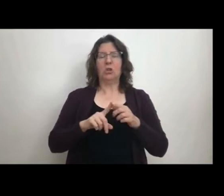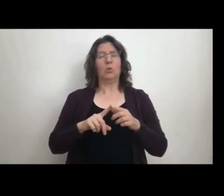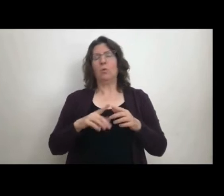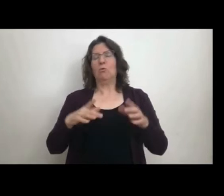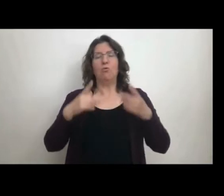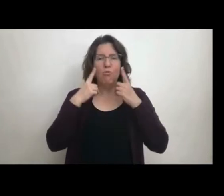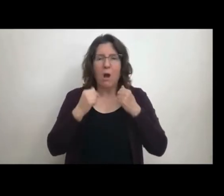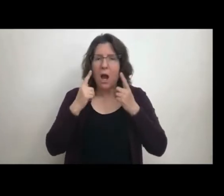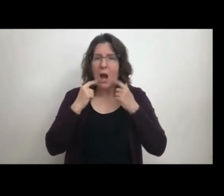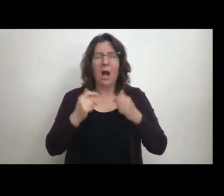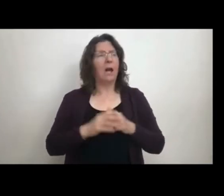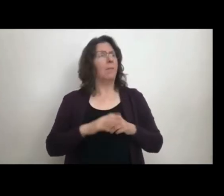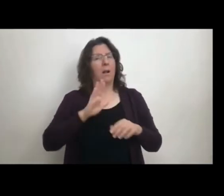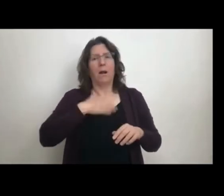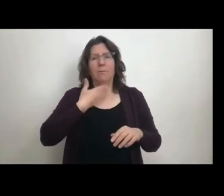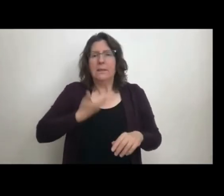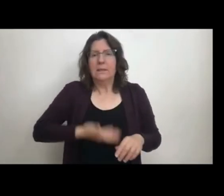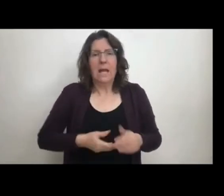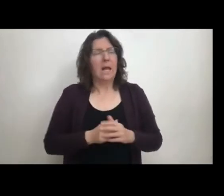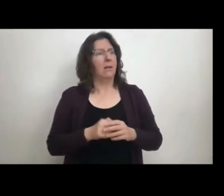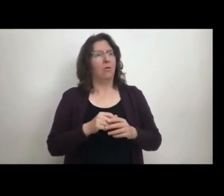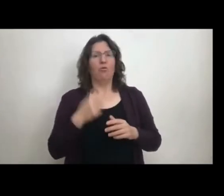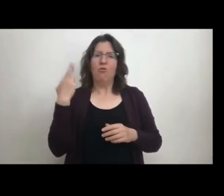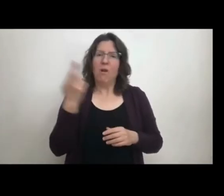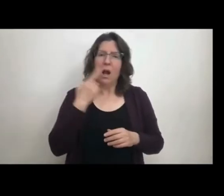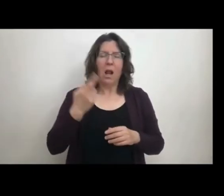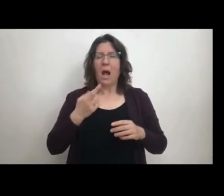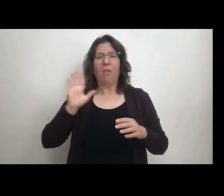Several of the students were brought to tears and became upset.